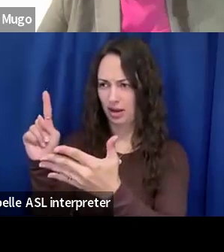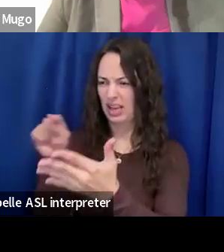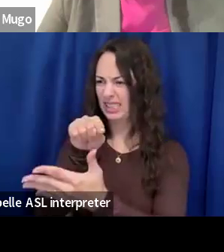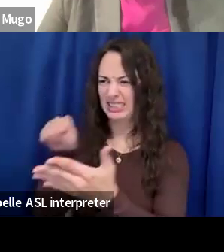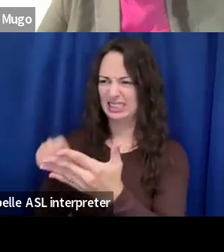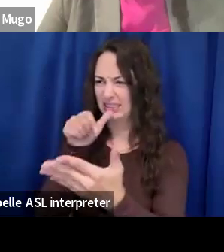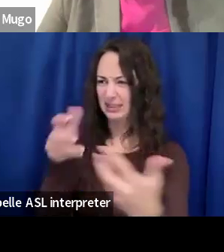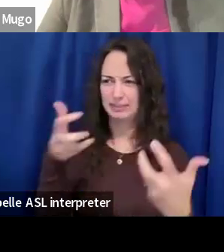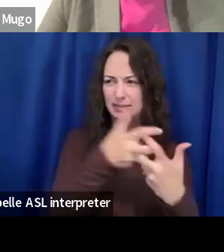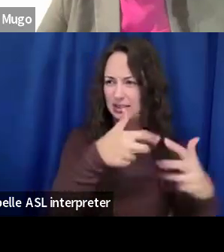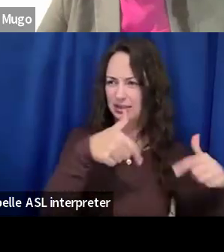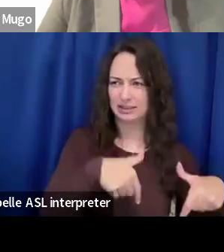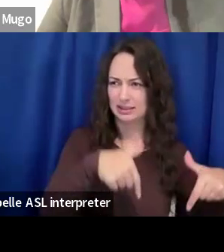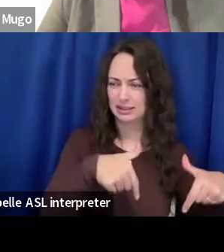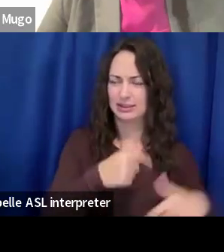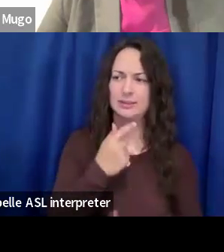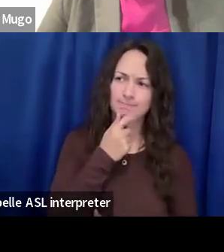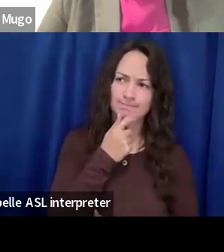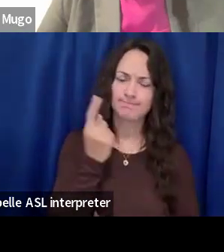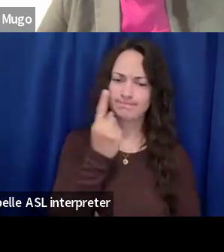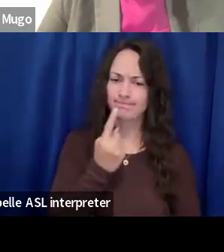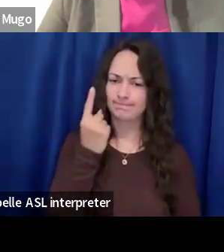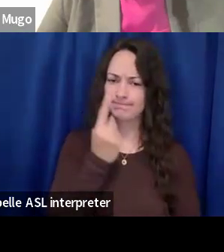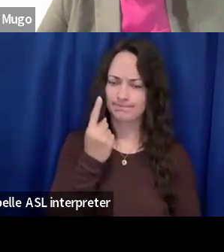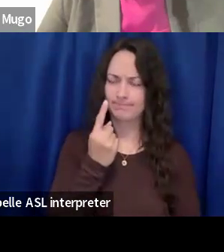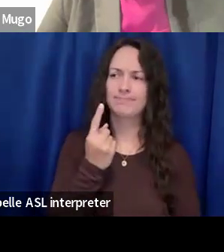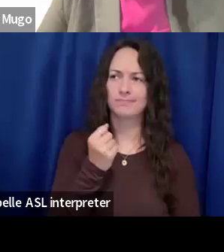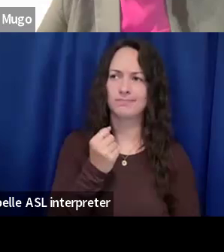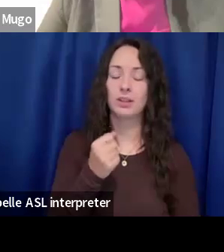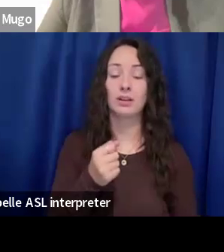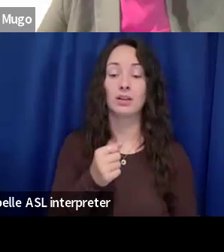work well at my institution. So I remembered that during the pandemic